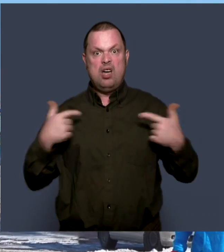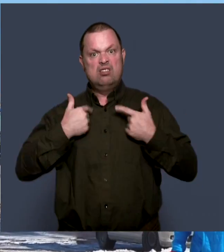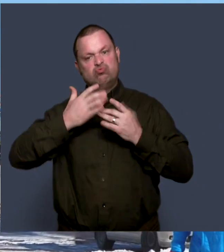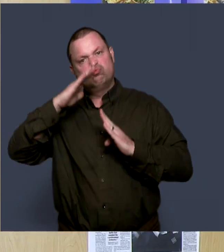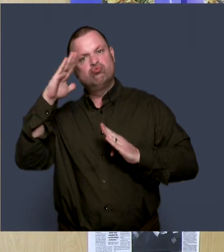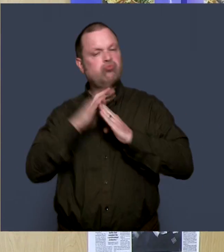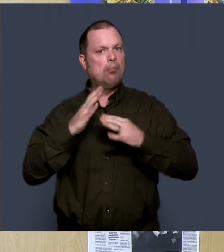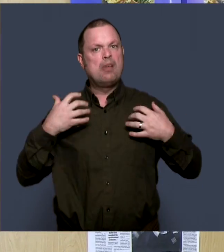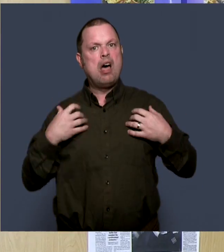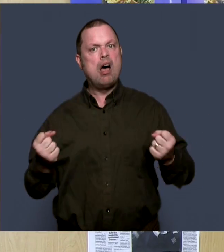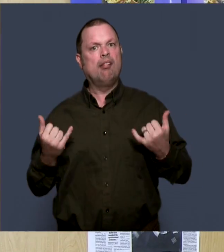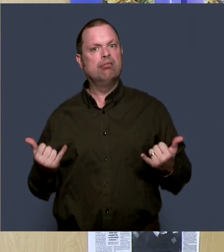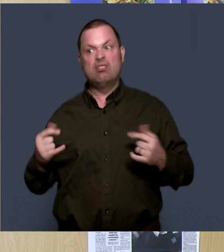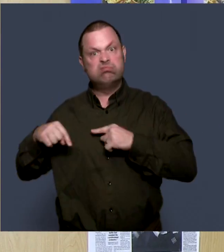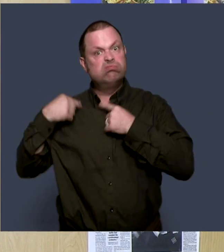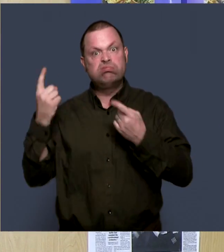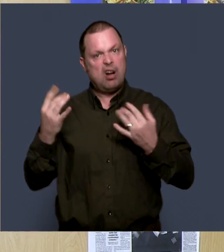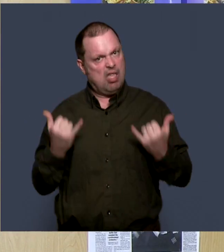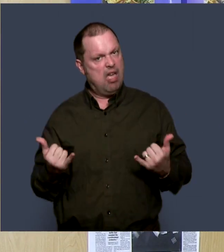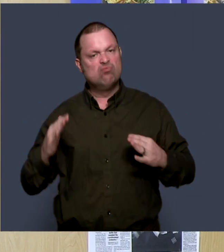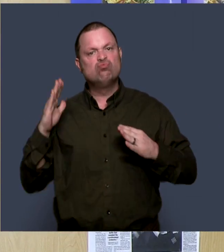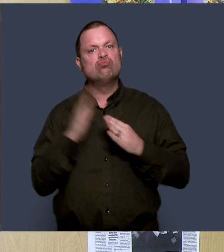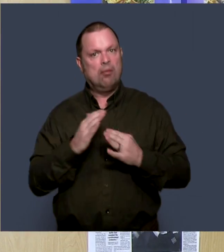So, I'm in the best health that I possibly could be in.